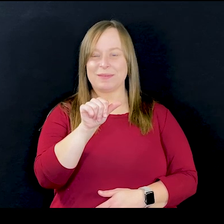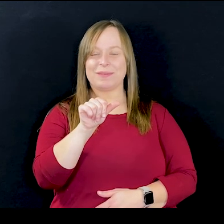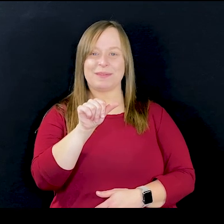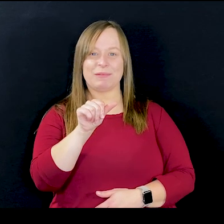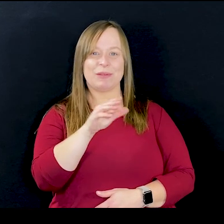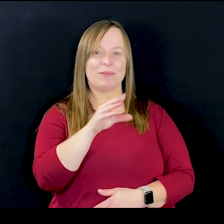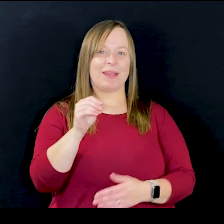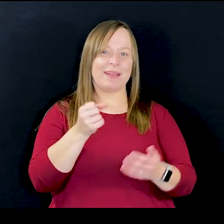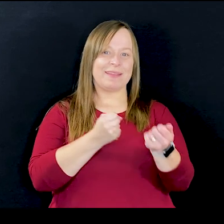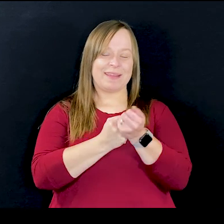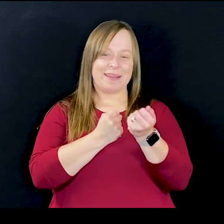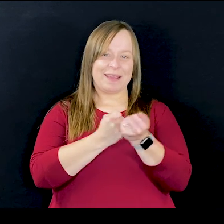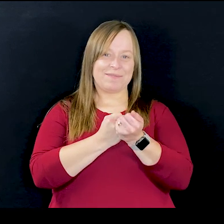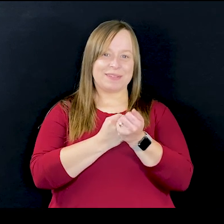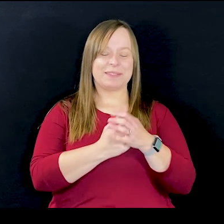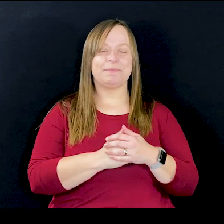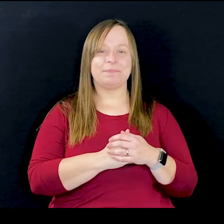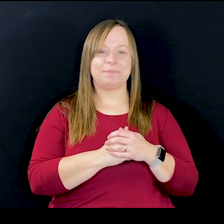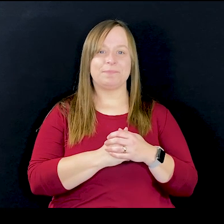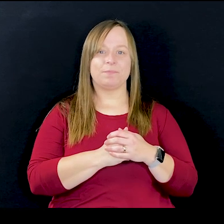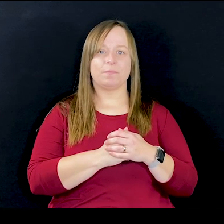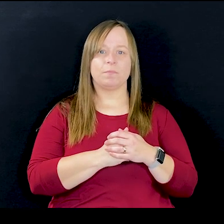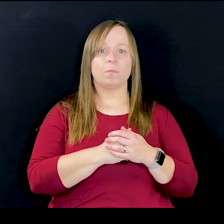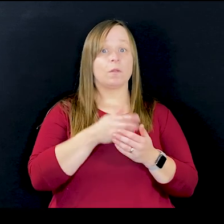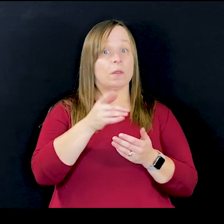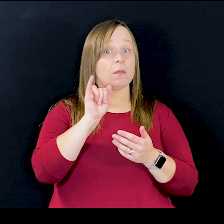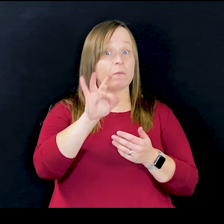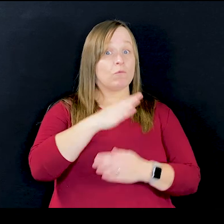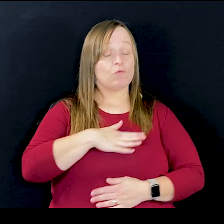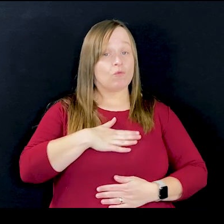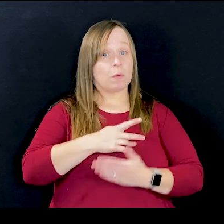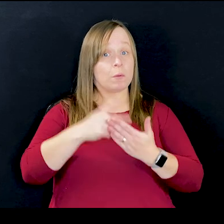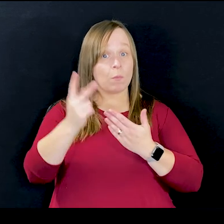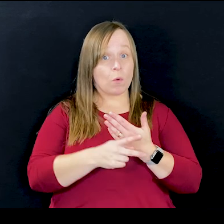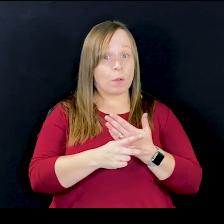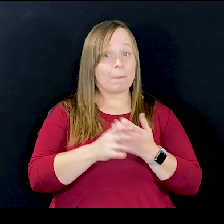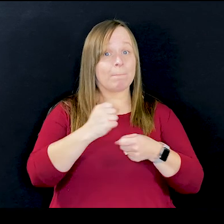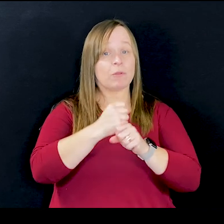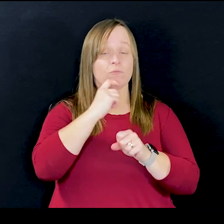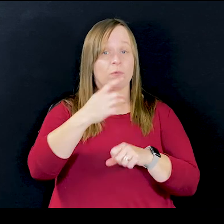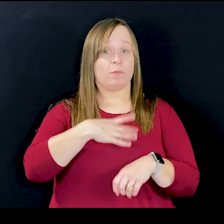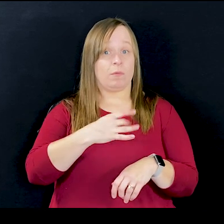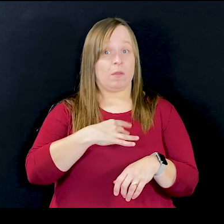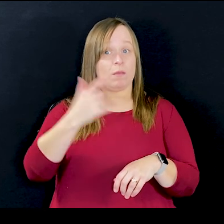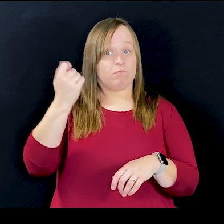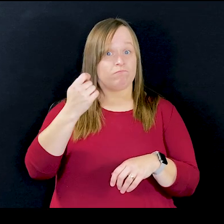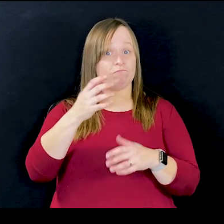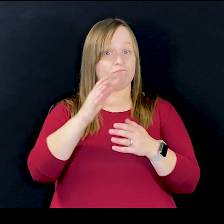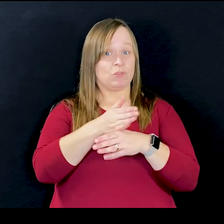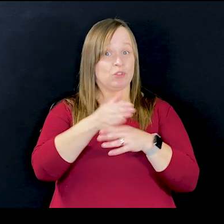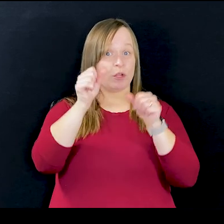Your source for disability rights and advocacy. If you enjoyed our program, make sure to subscribe, like,